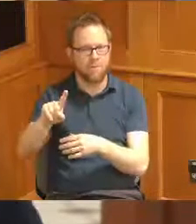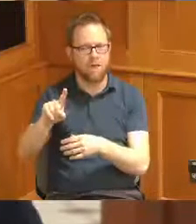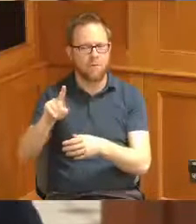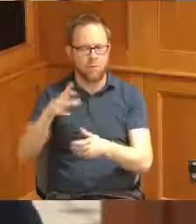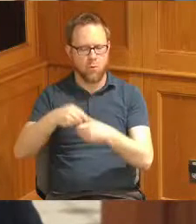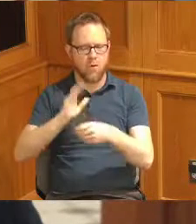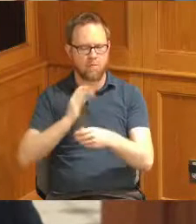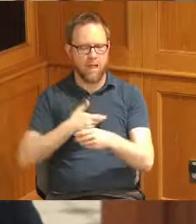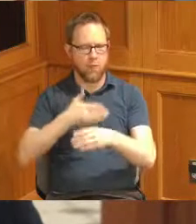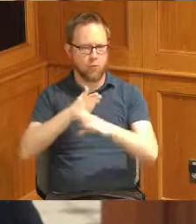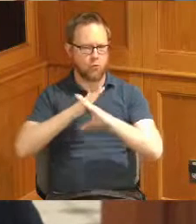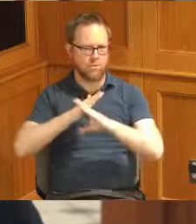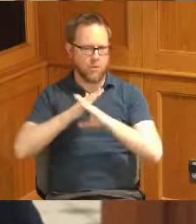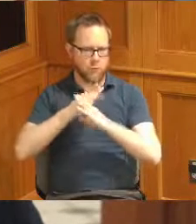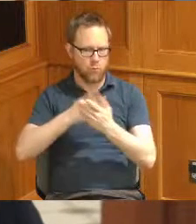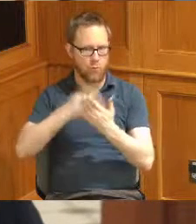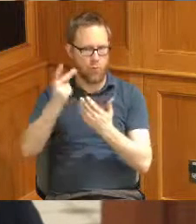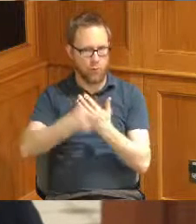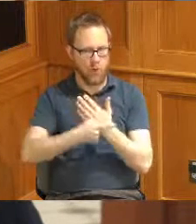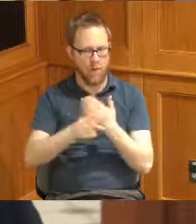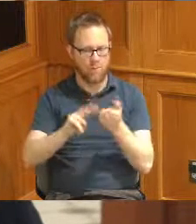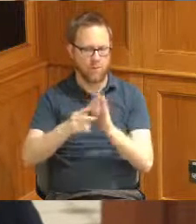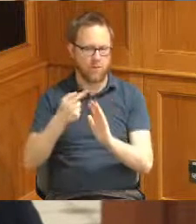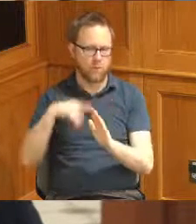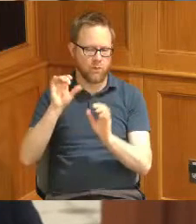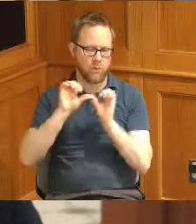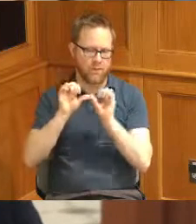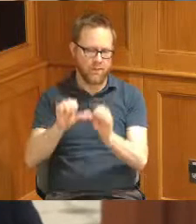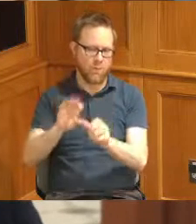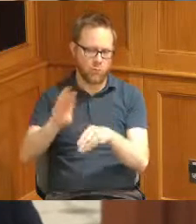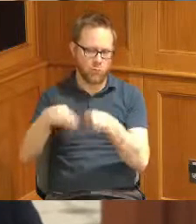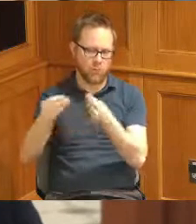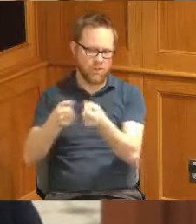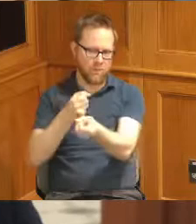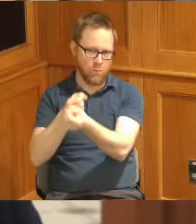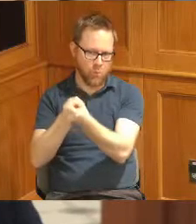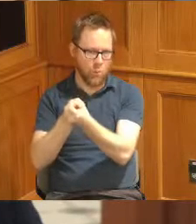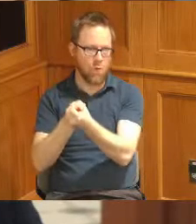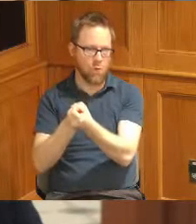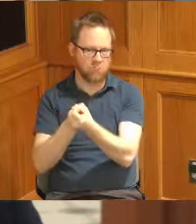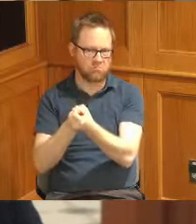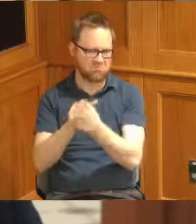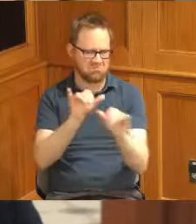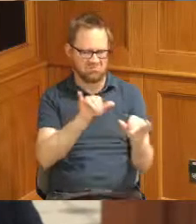and so we would continue to provide support that we have in the past for those devices